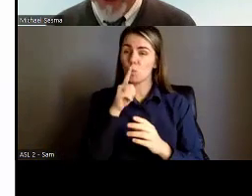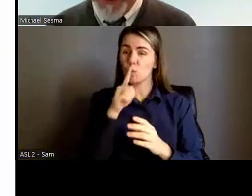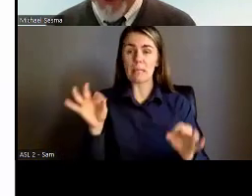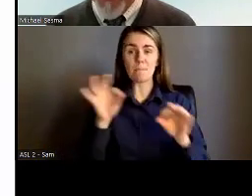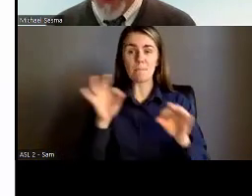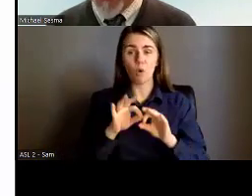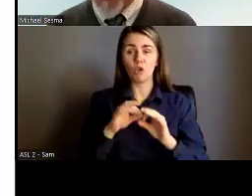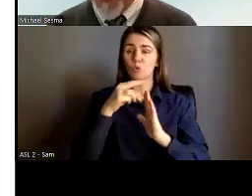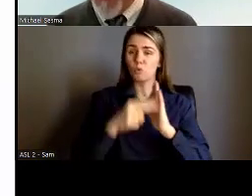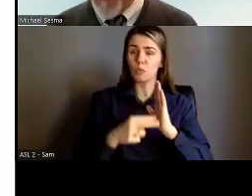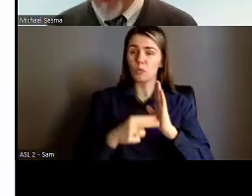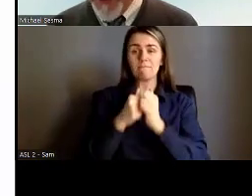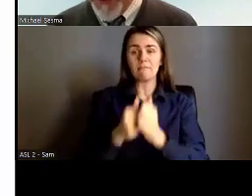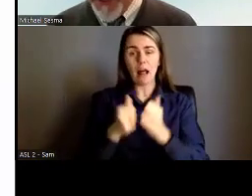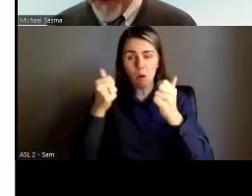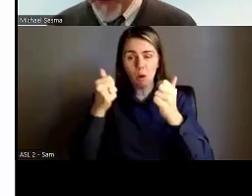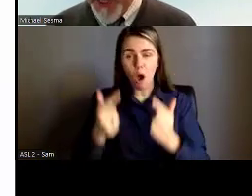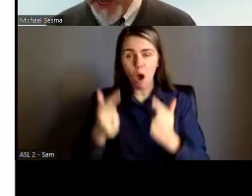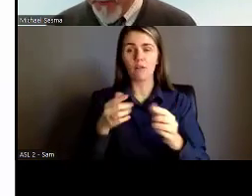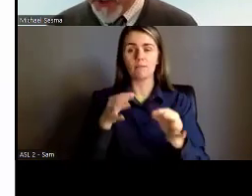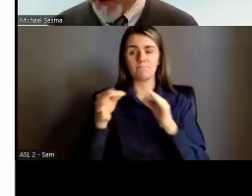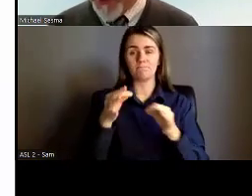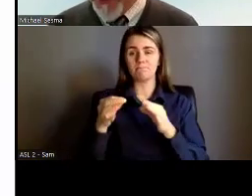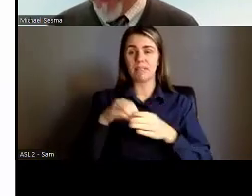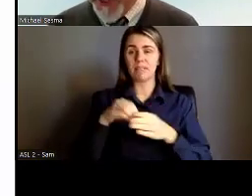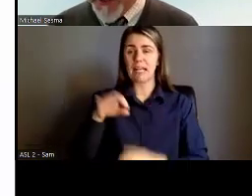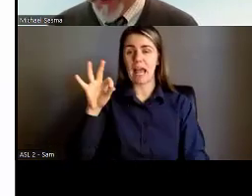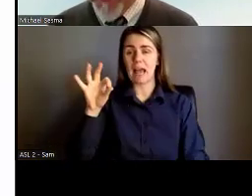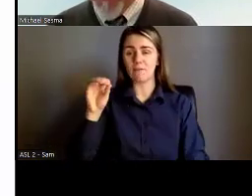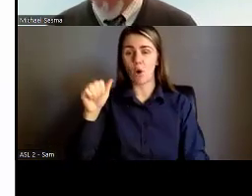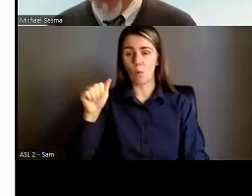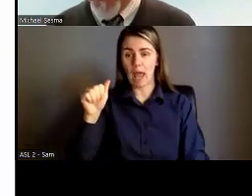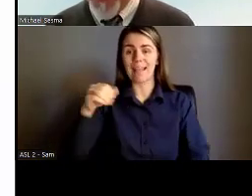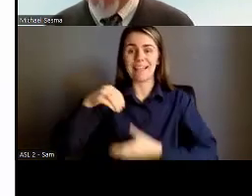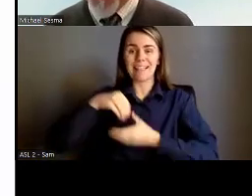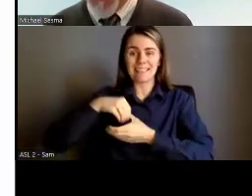and the application guide. Again, we have resources for this on the website.